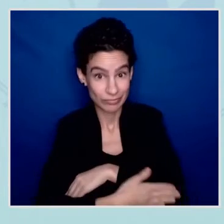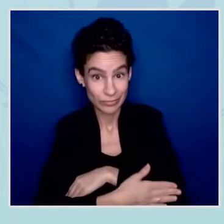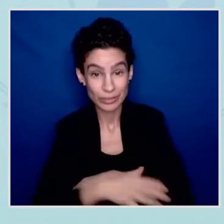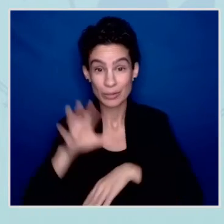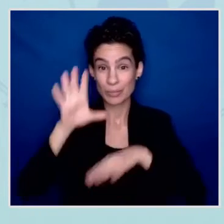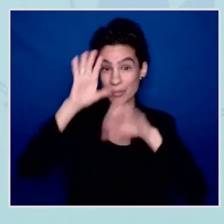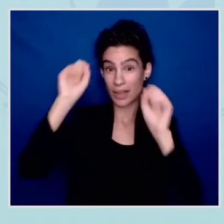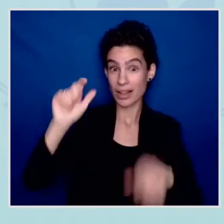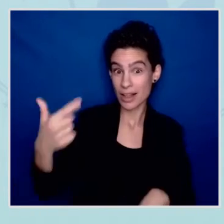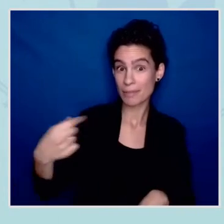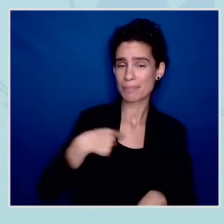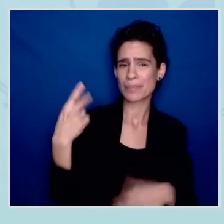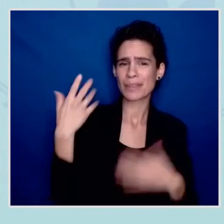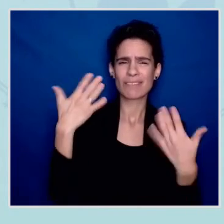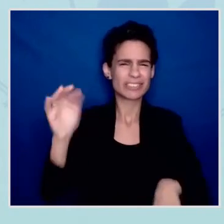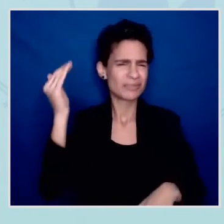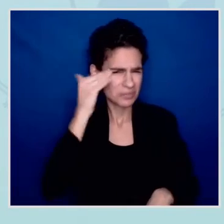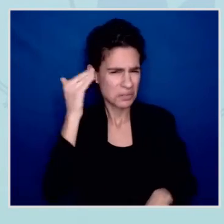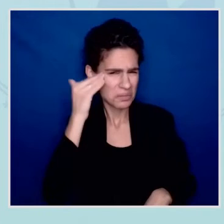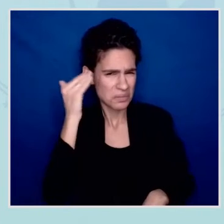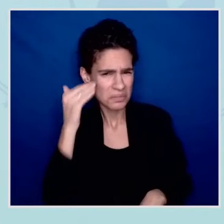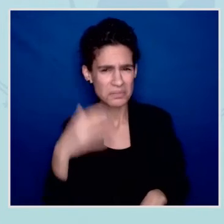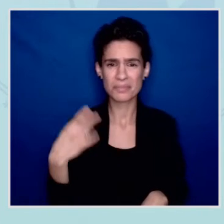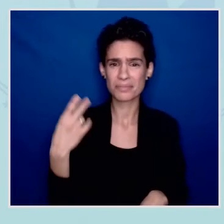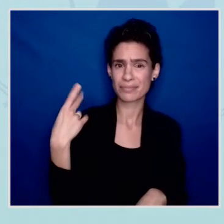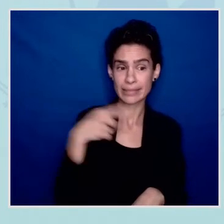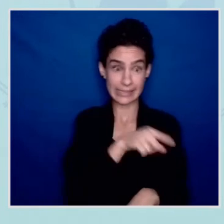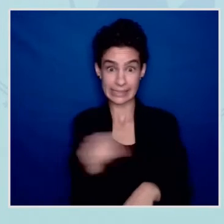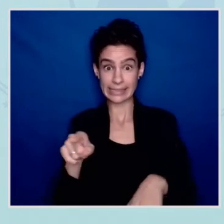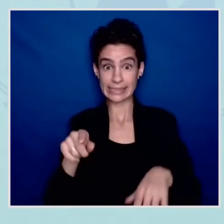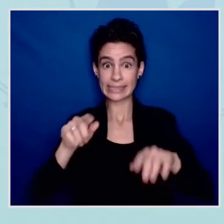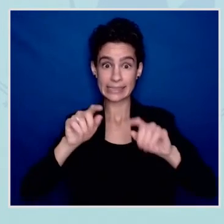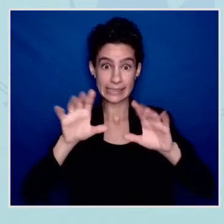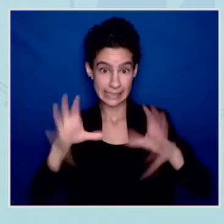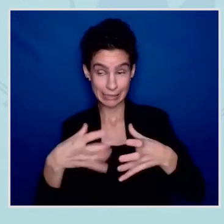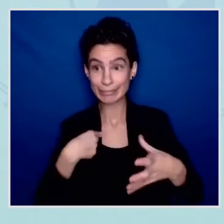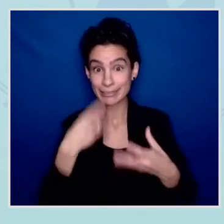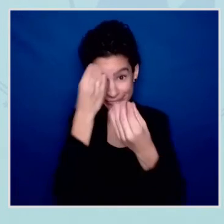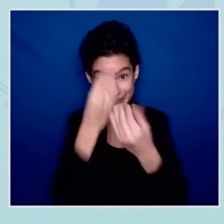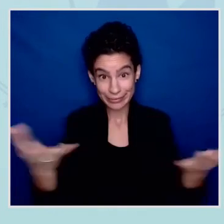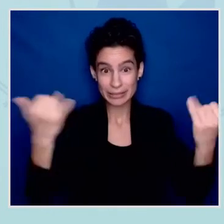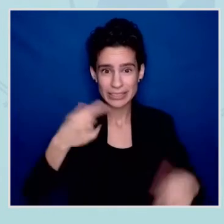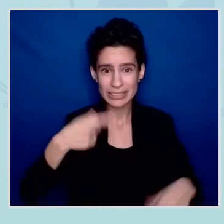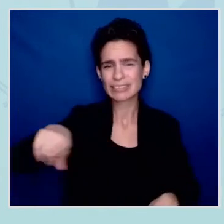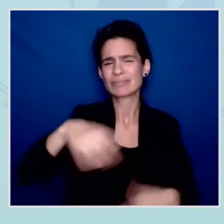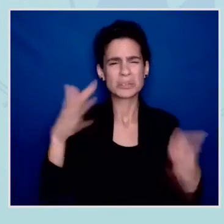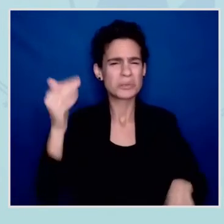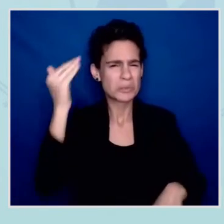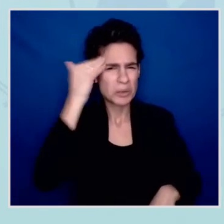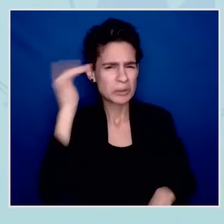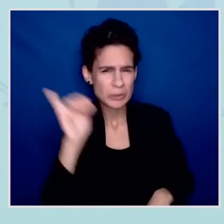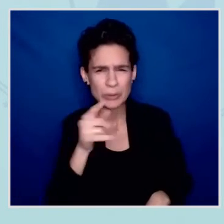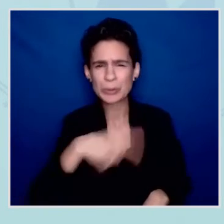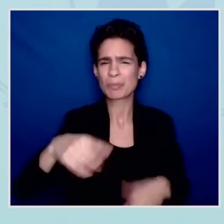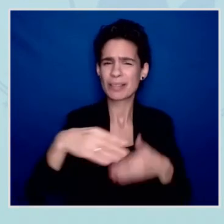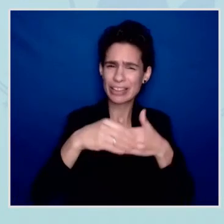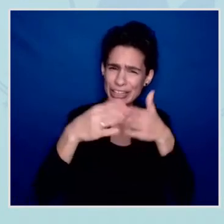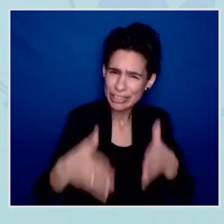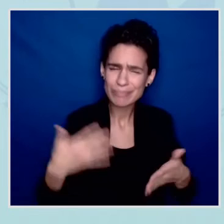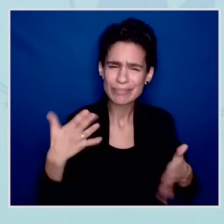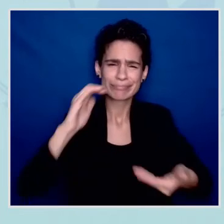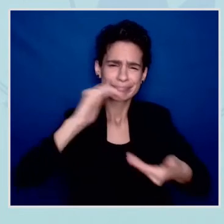SOME OF THE MOST IMPORTANT WORK